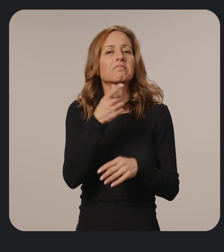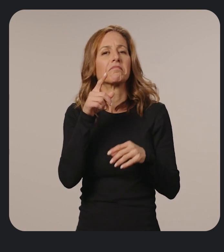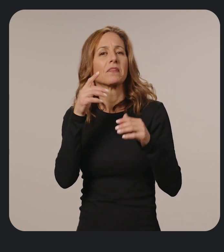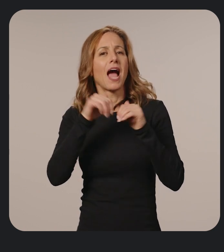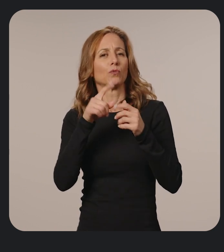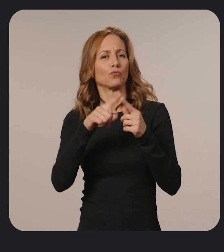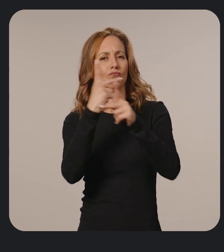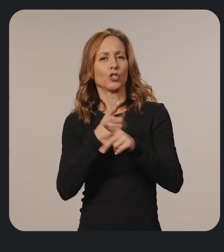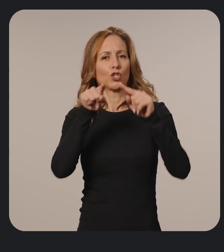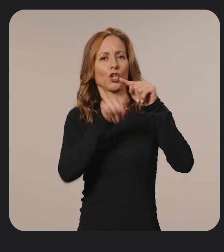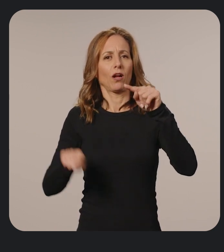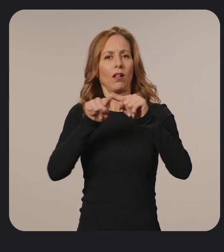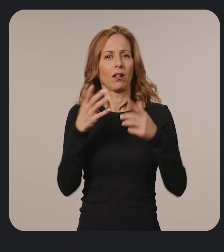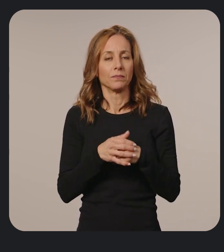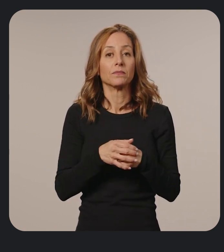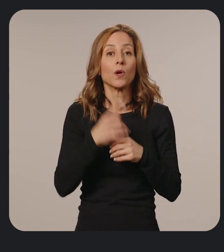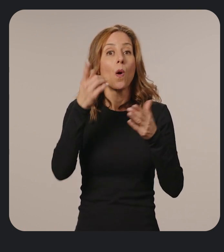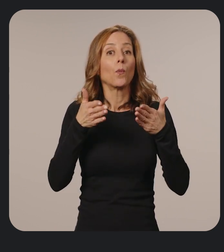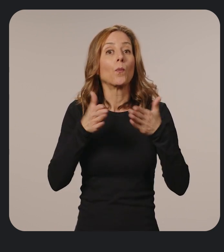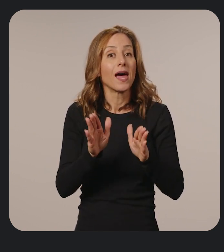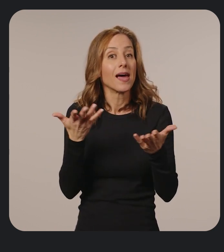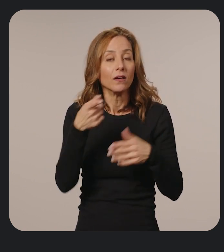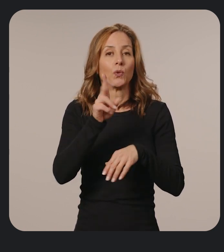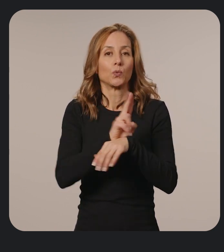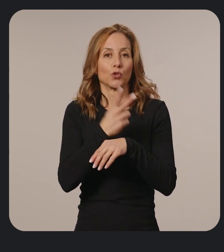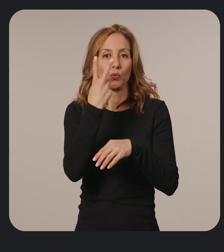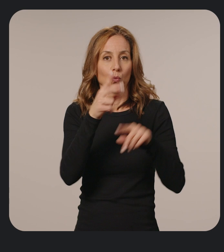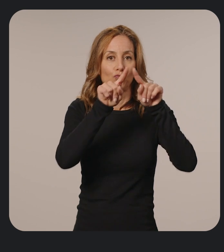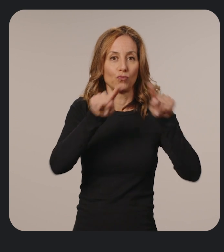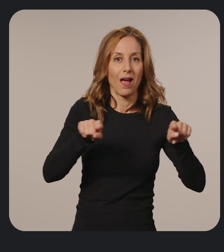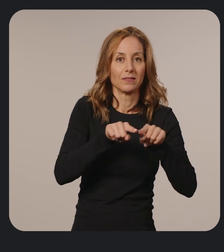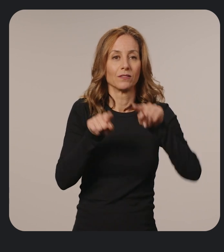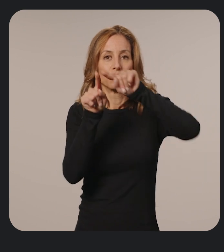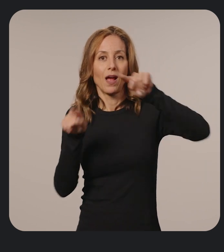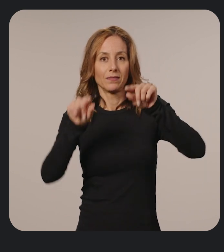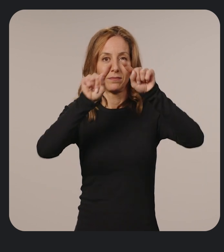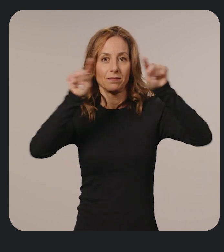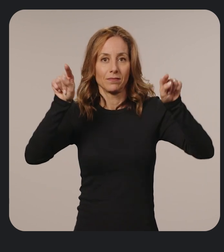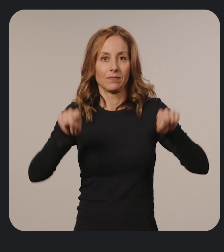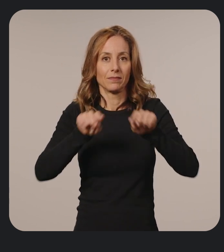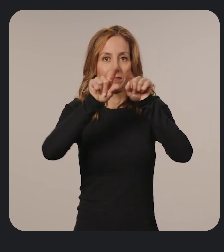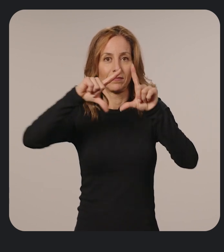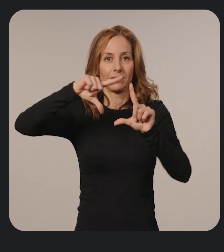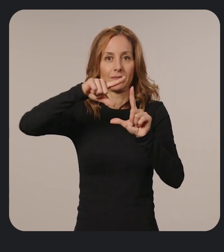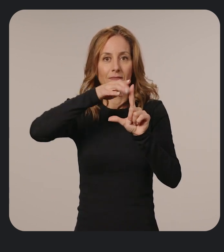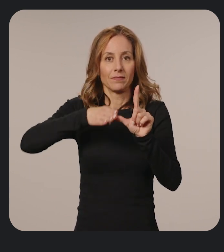For example, consider how to render a circle like this one. One way is to use two triangles to form a rectangle just a bit